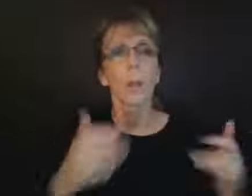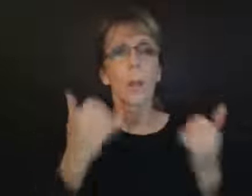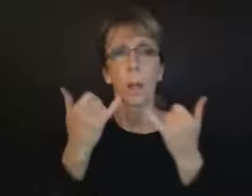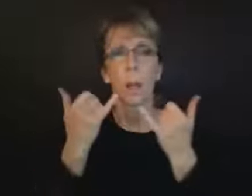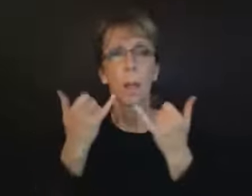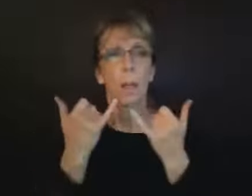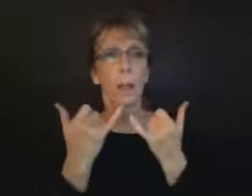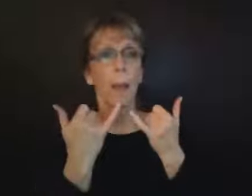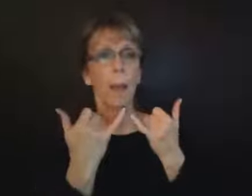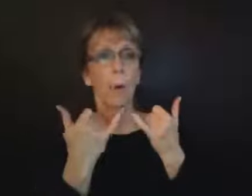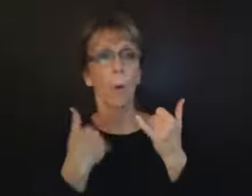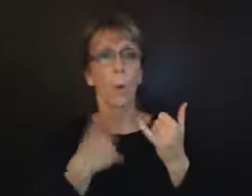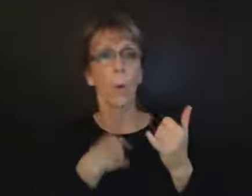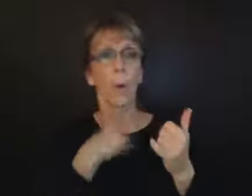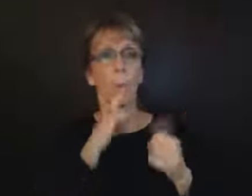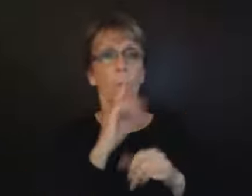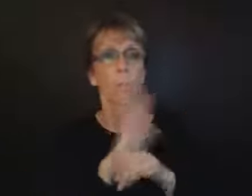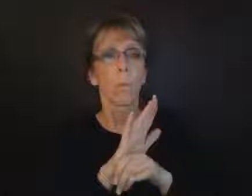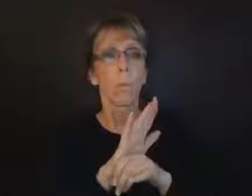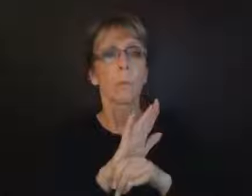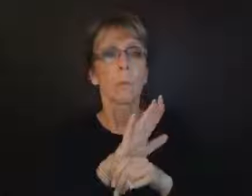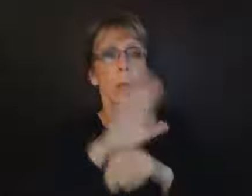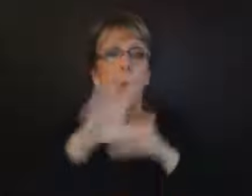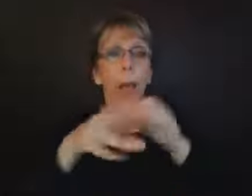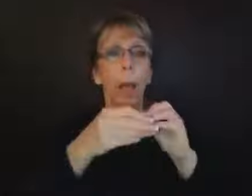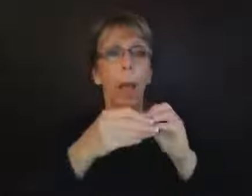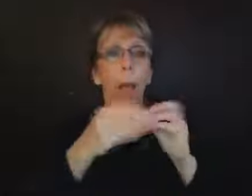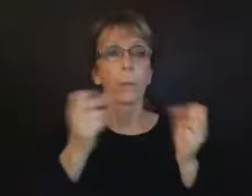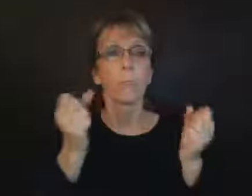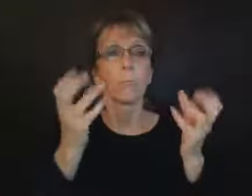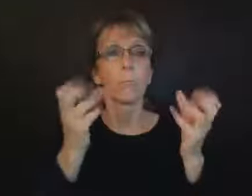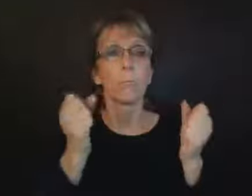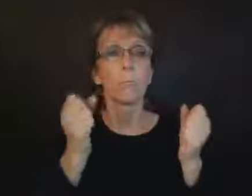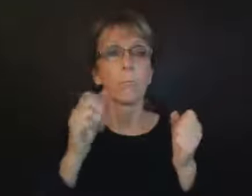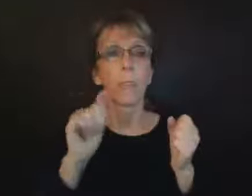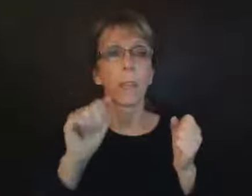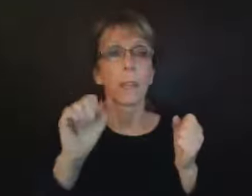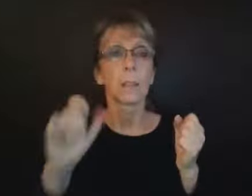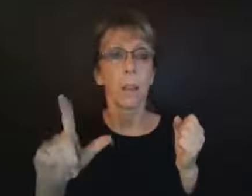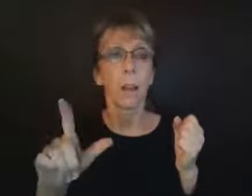Now we are adding ASL to that list.